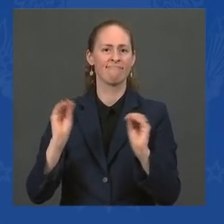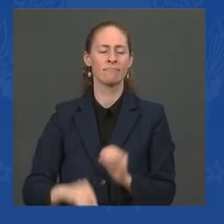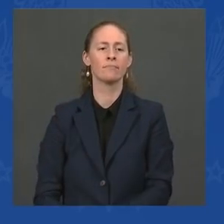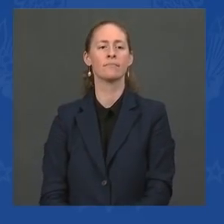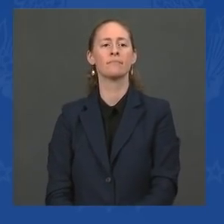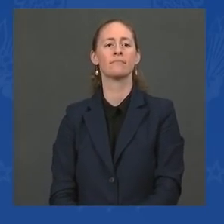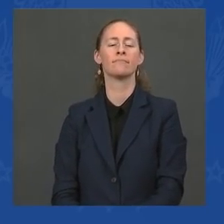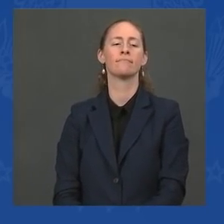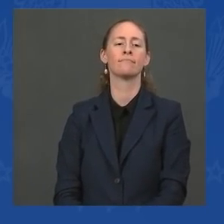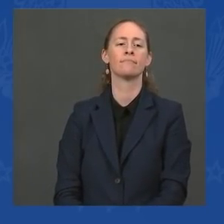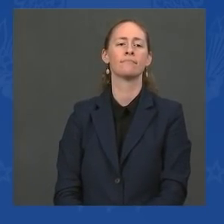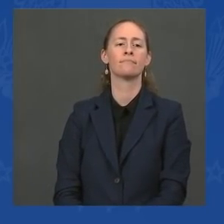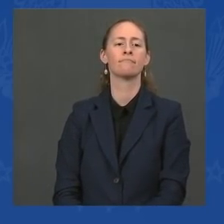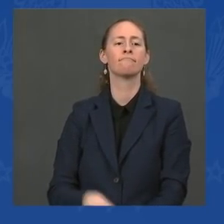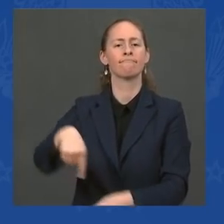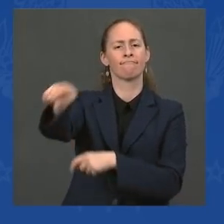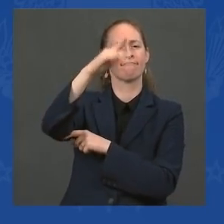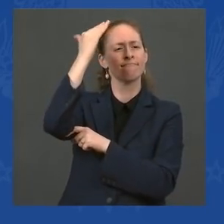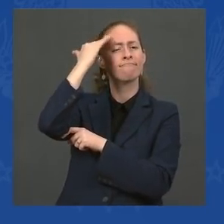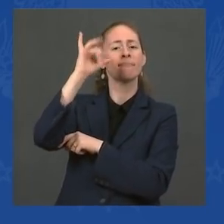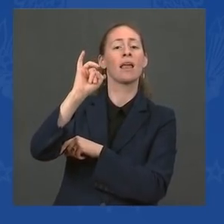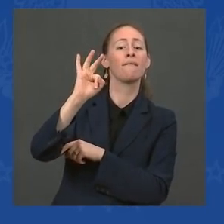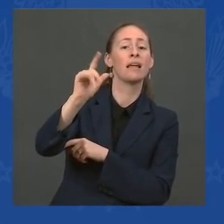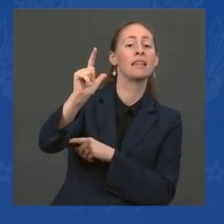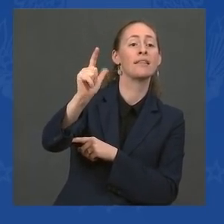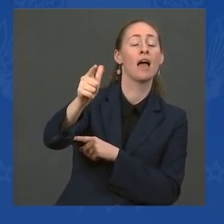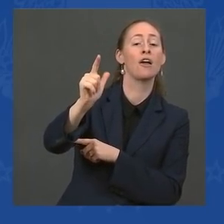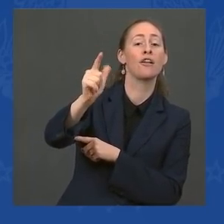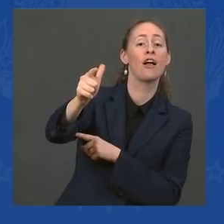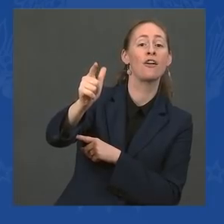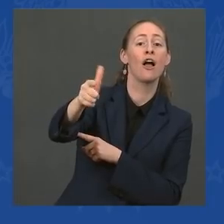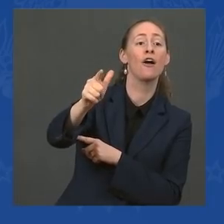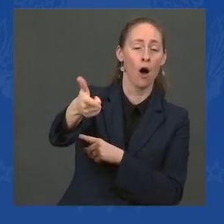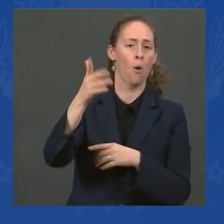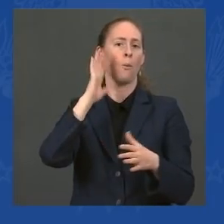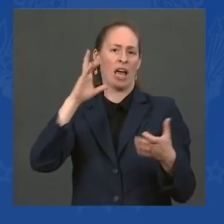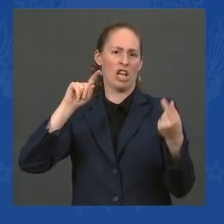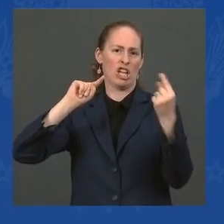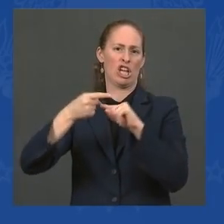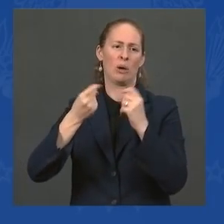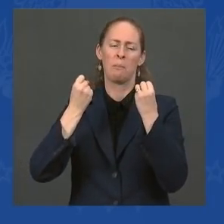even delaying action can cause harm to business and consumer confidence,